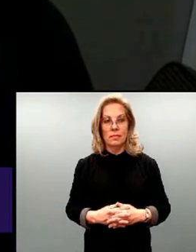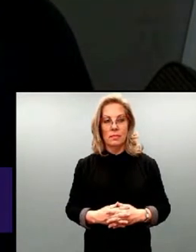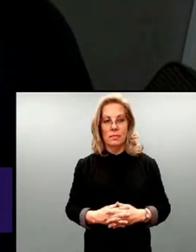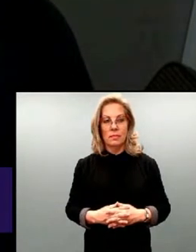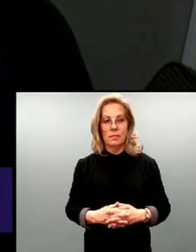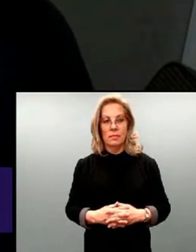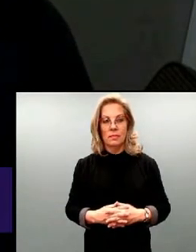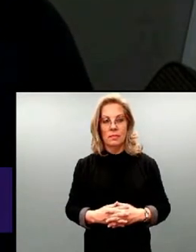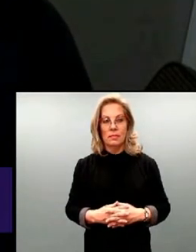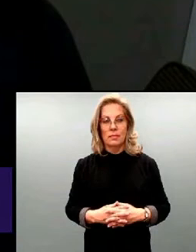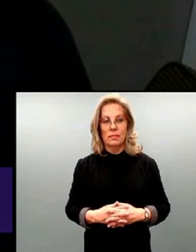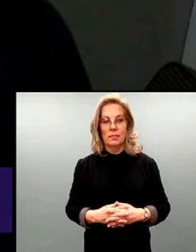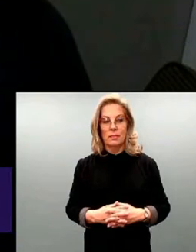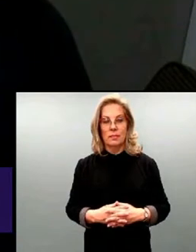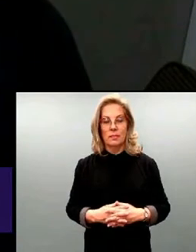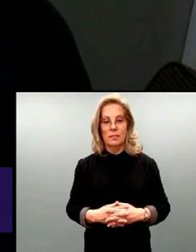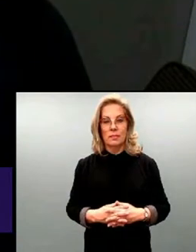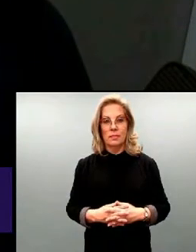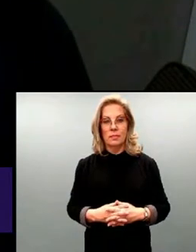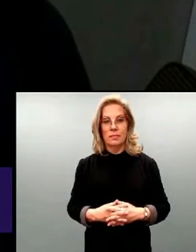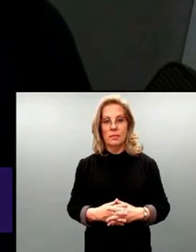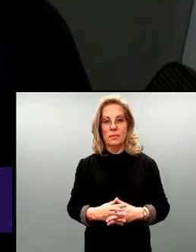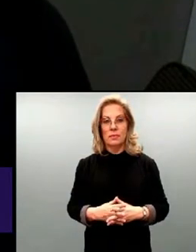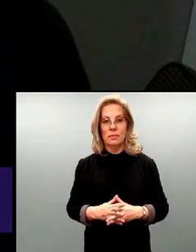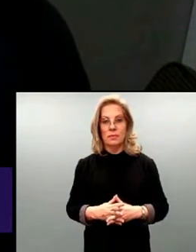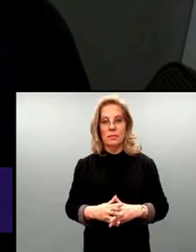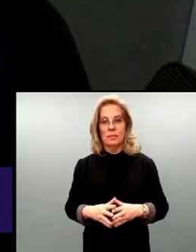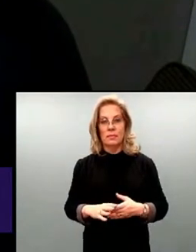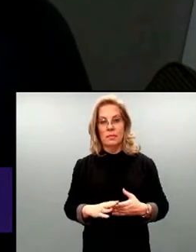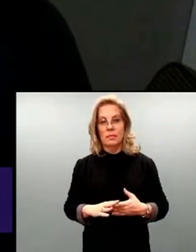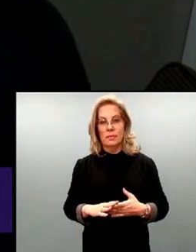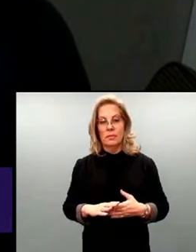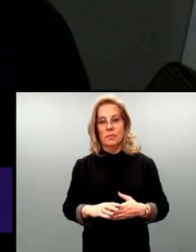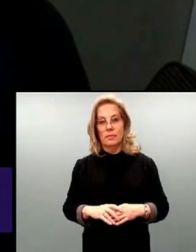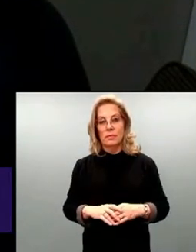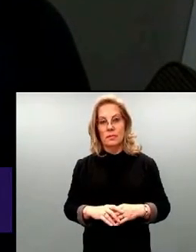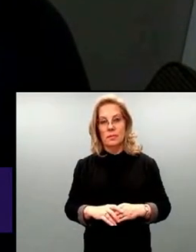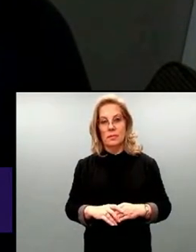Plenty of linguists who approach me and ask me, "What on earth is this person saying?" and so I have to assist with that.